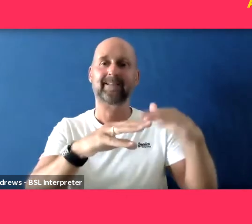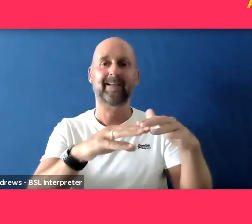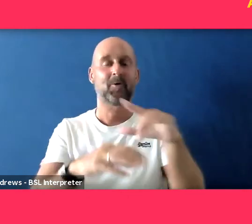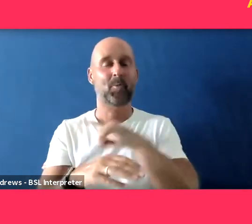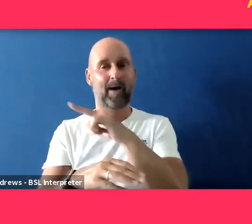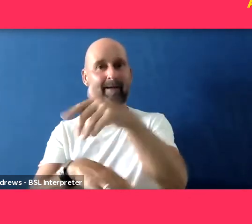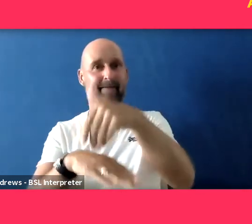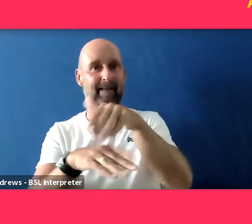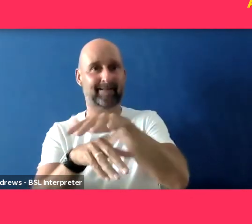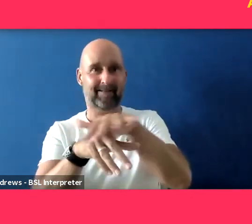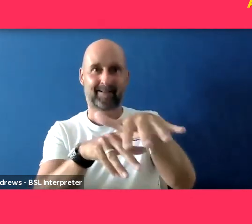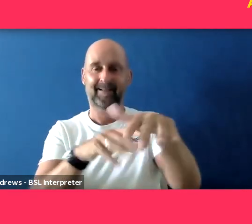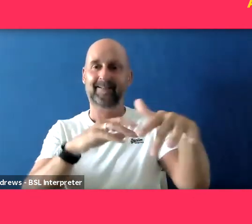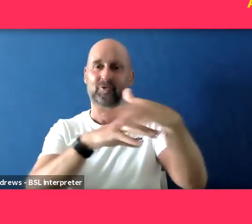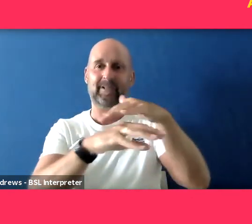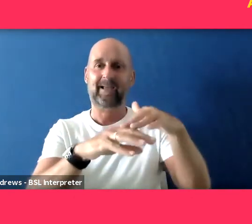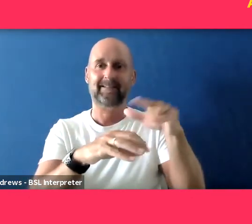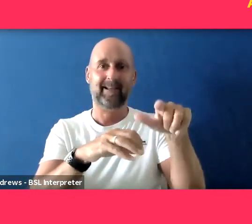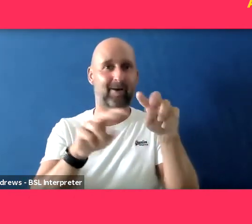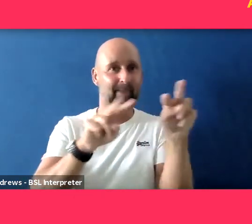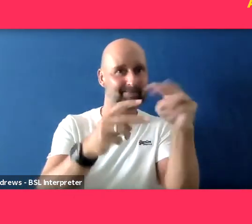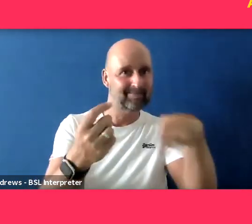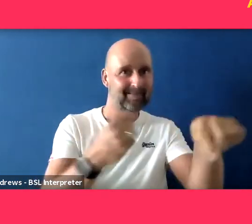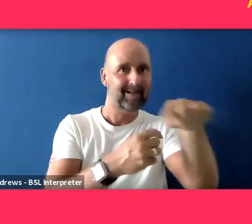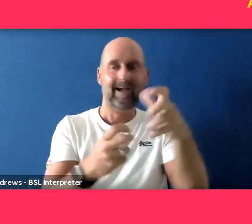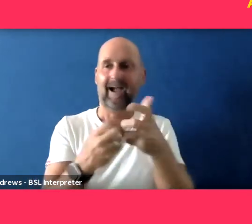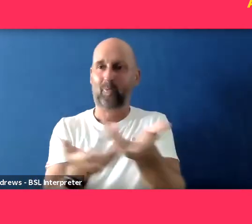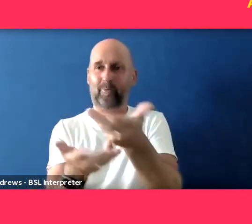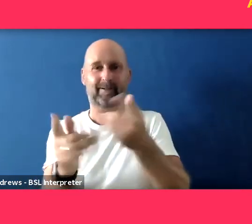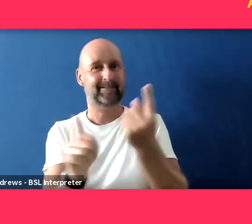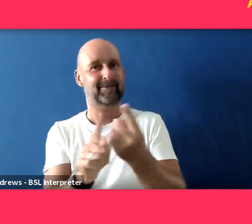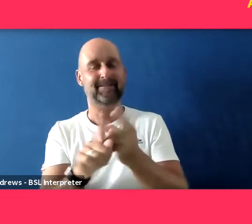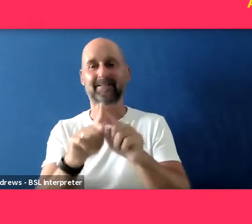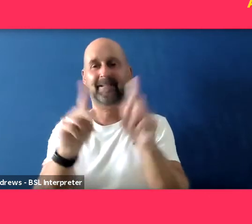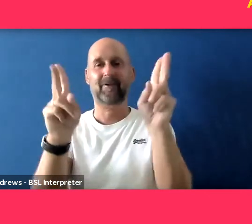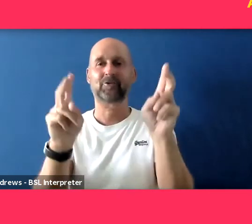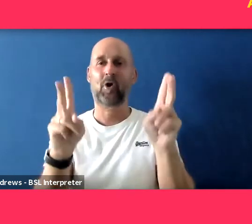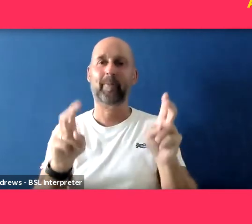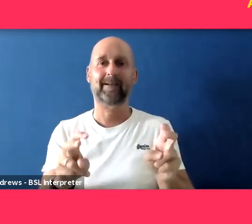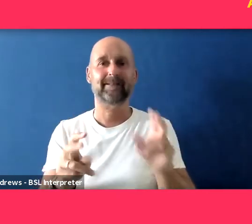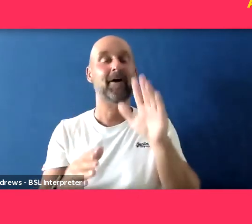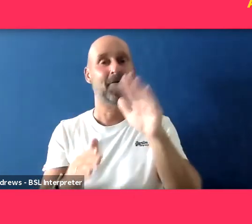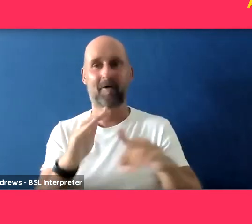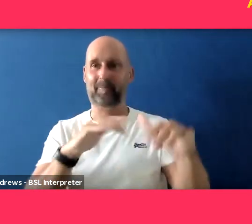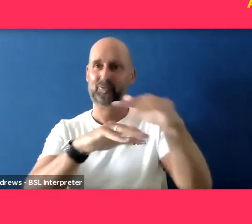in how society views art and how we discuss different topics throughout our society. So